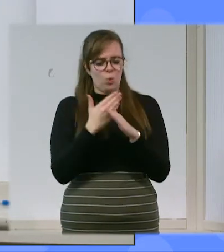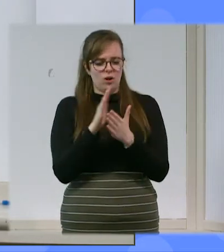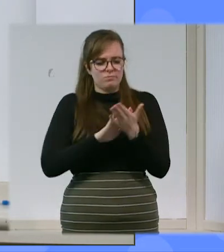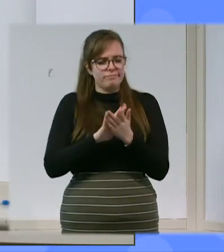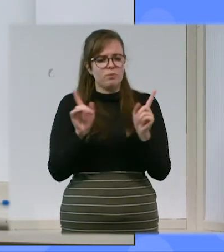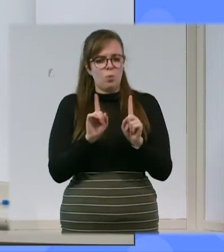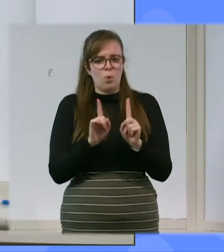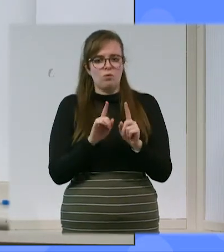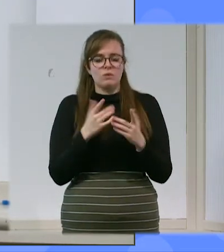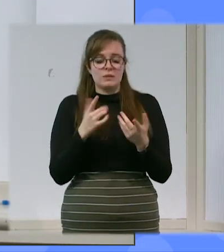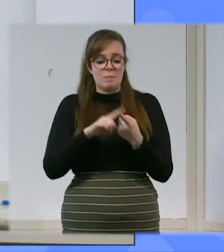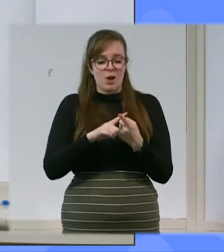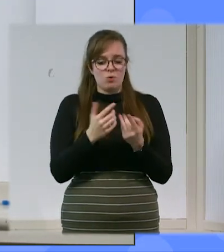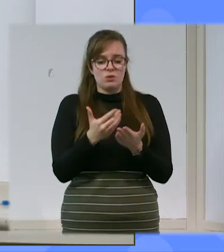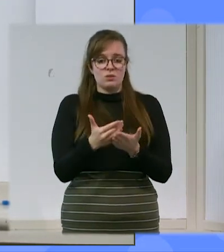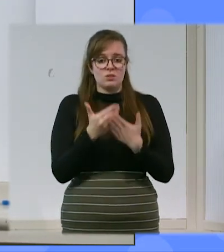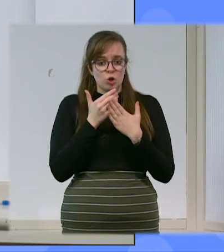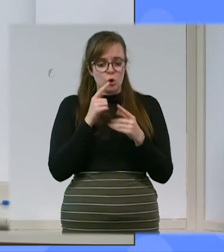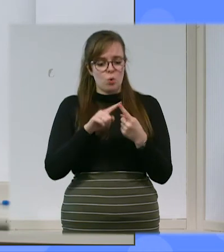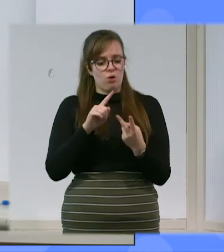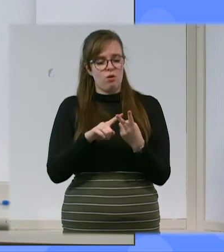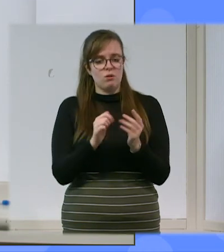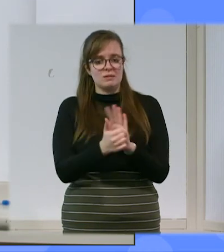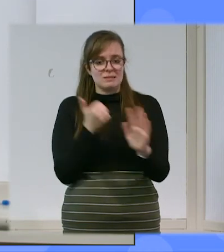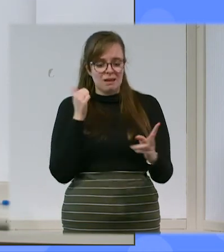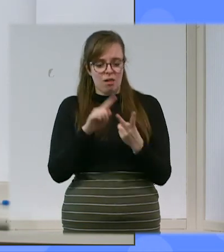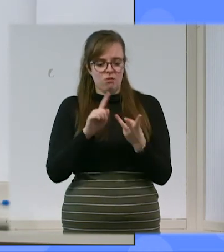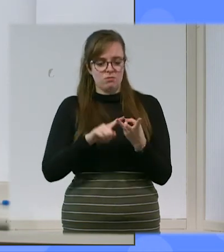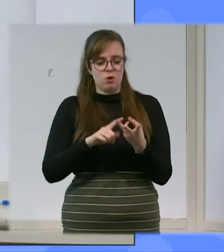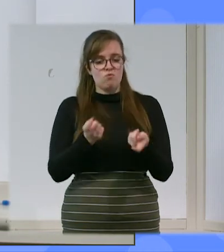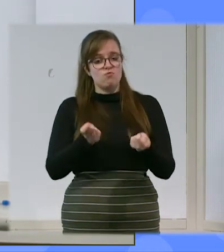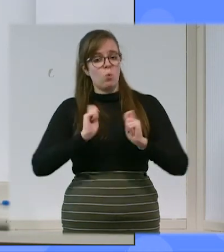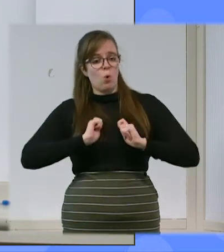it's about being skilled is about being rewarded it's about making sure that